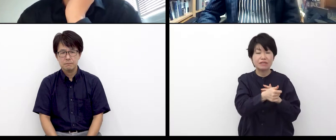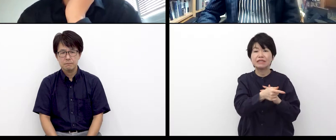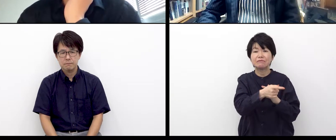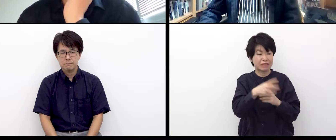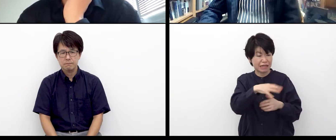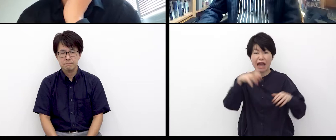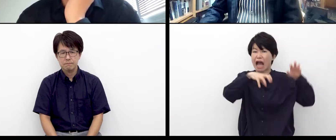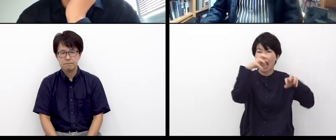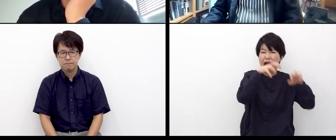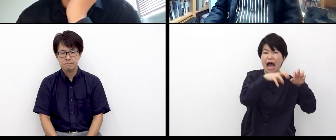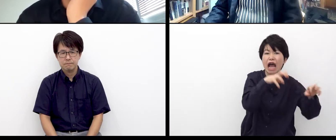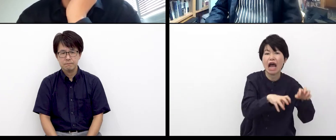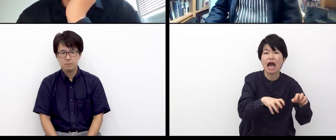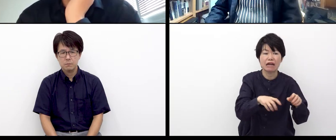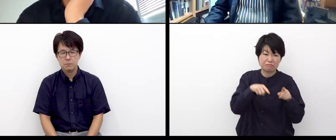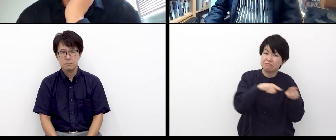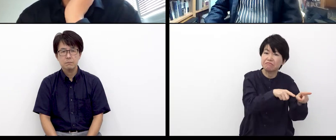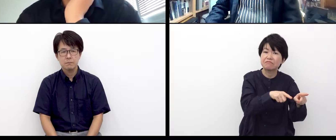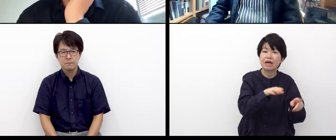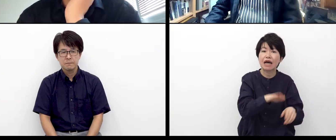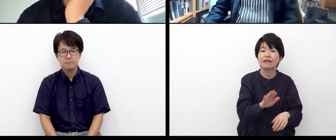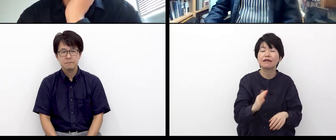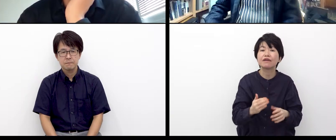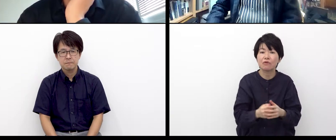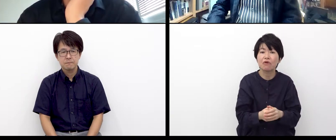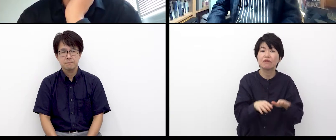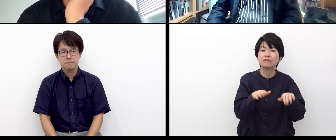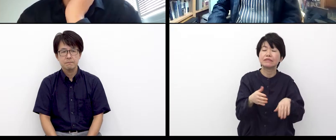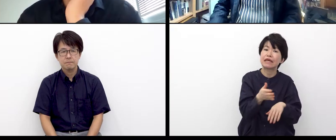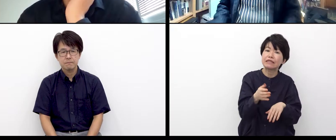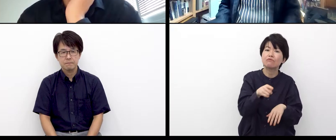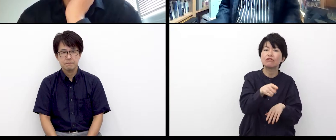Recently, if such a crime happens,